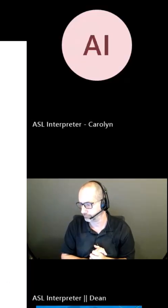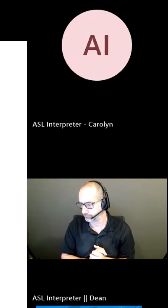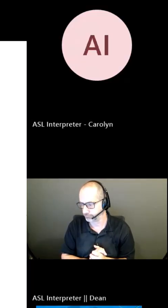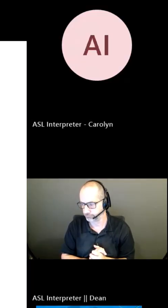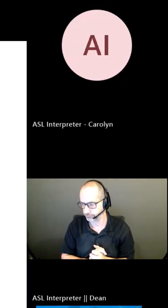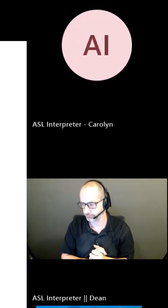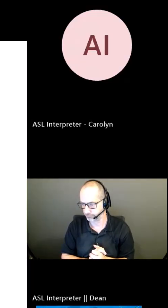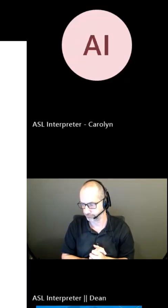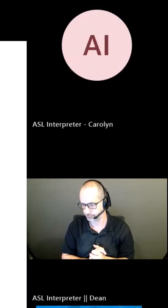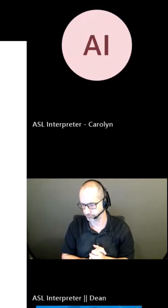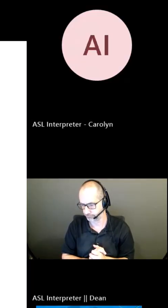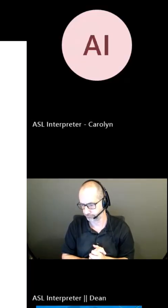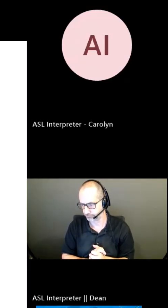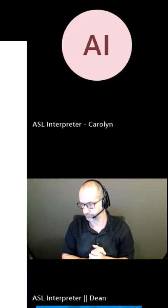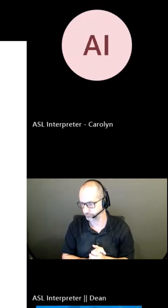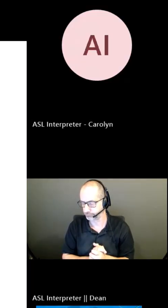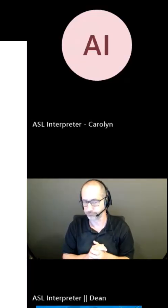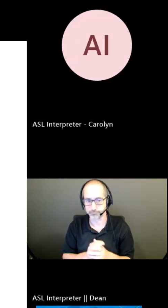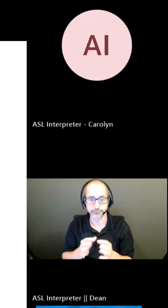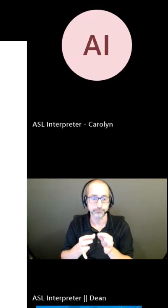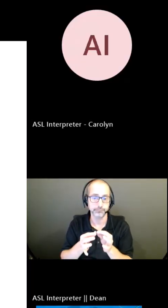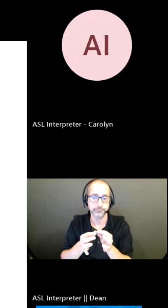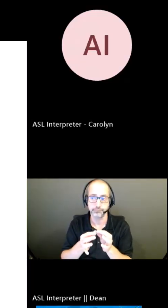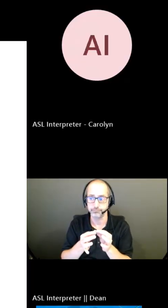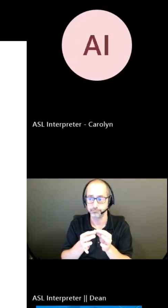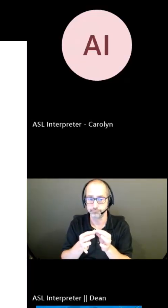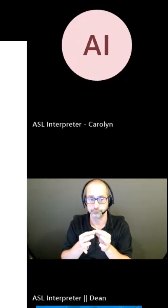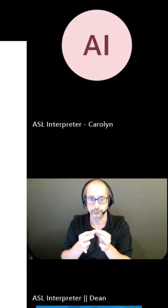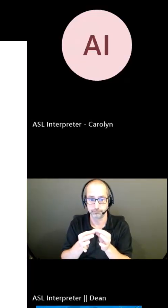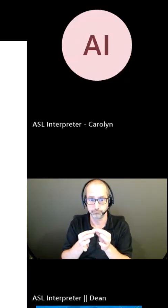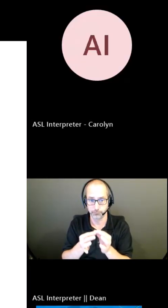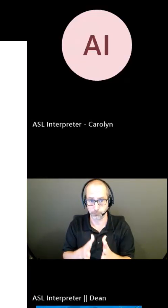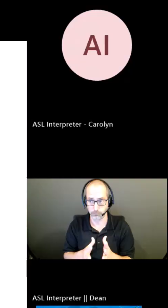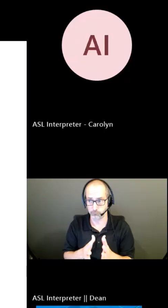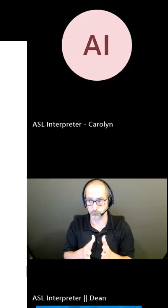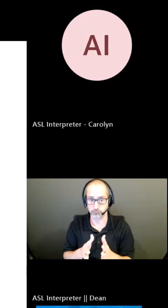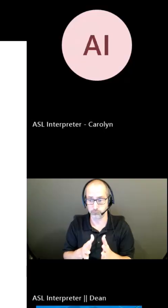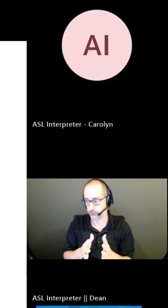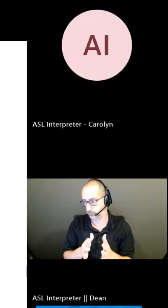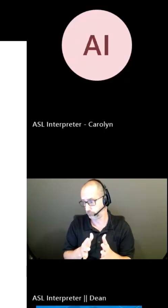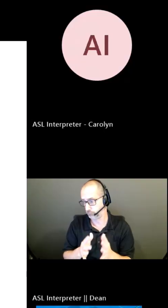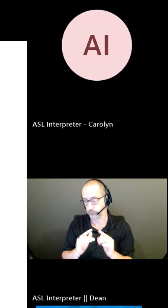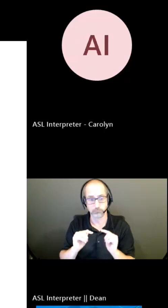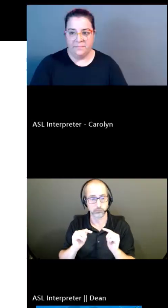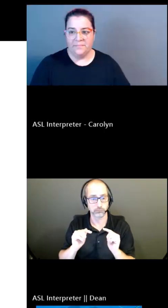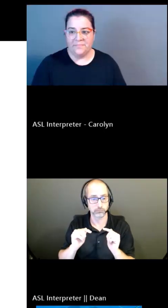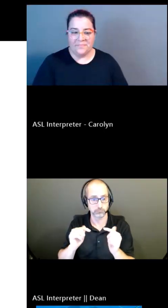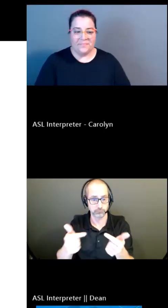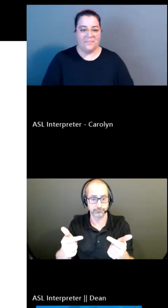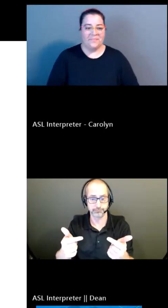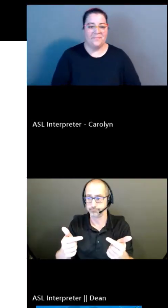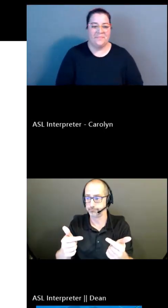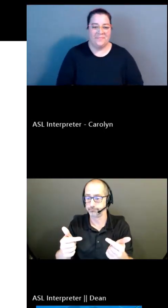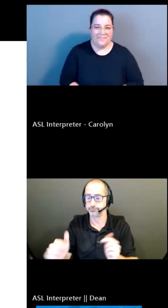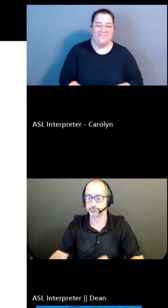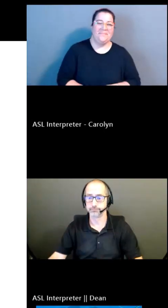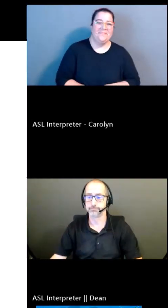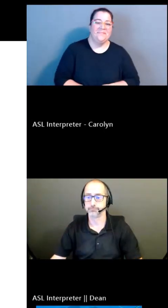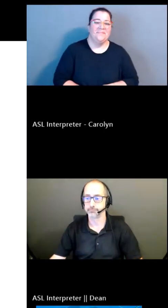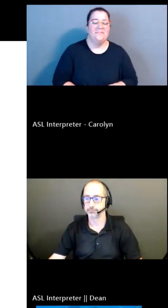You can also subscribe to our ebulletin and receive updates and important news directly in your inbox.